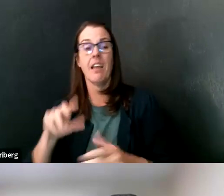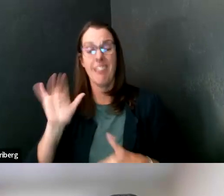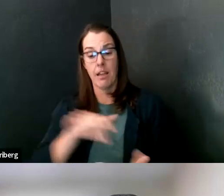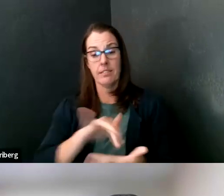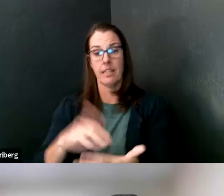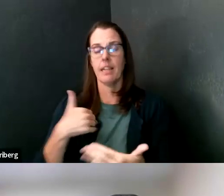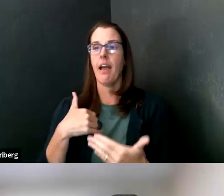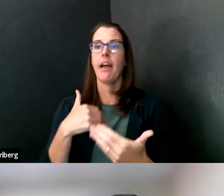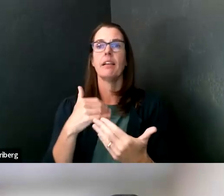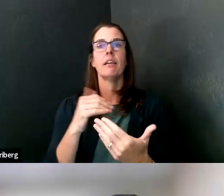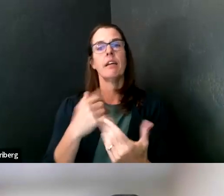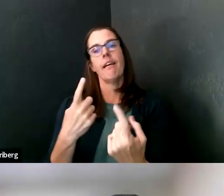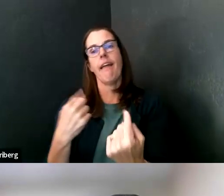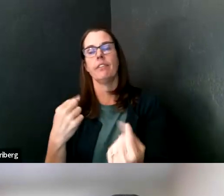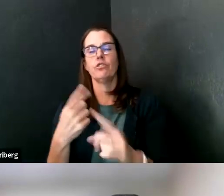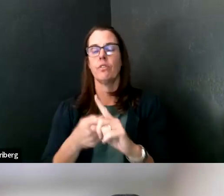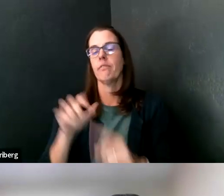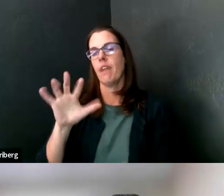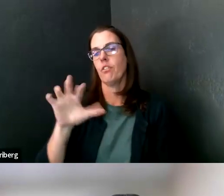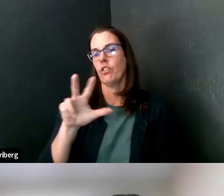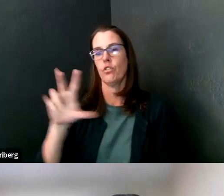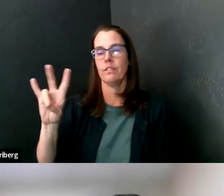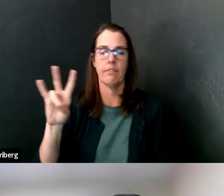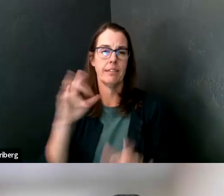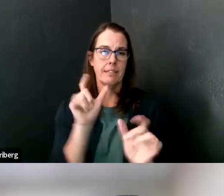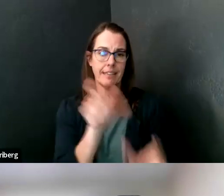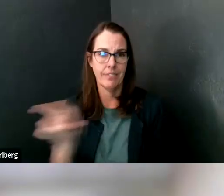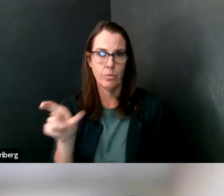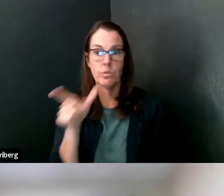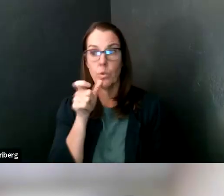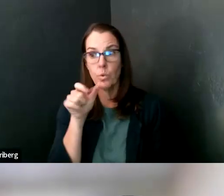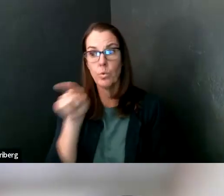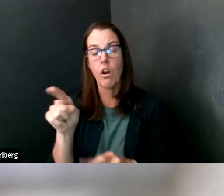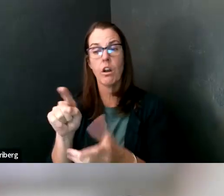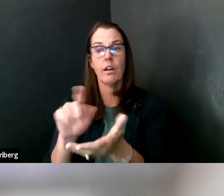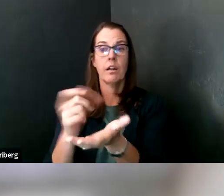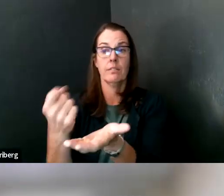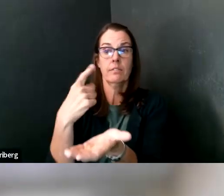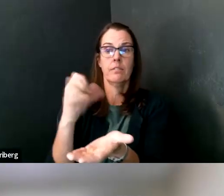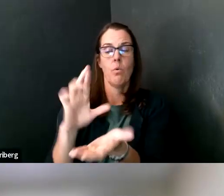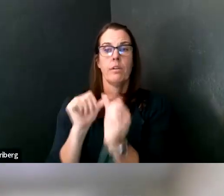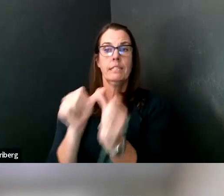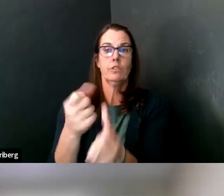responses from 537 individuals who are taking, have taken or prescribed but unable to take a